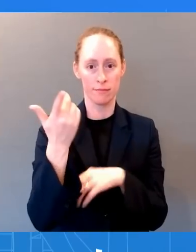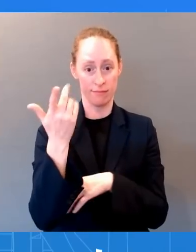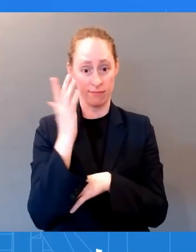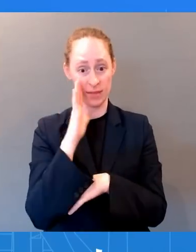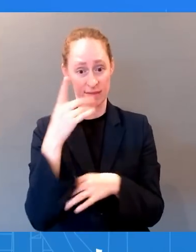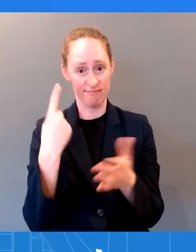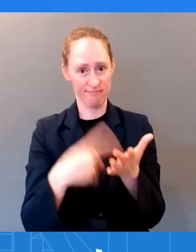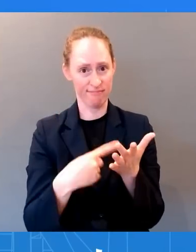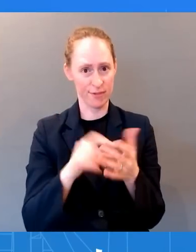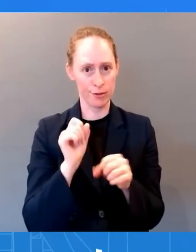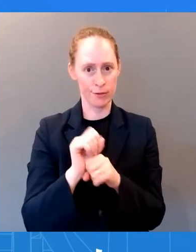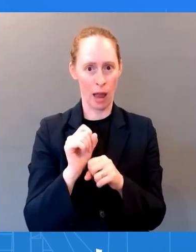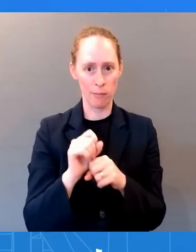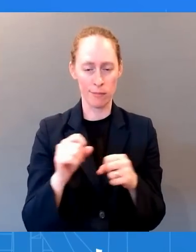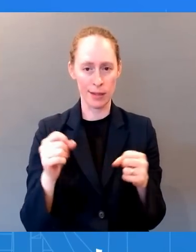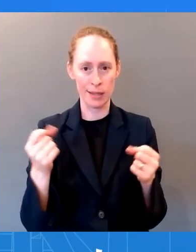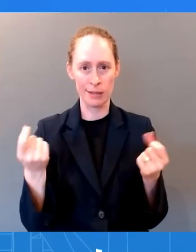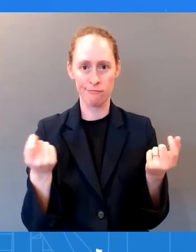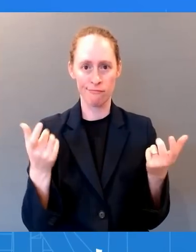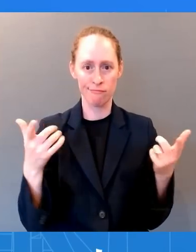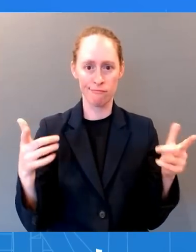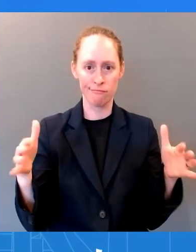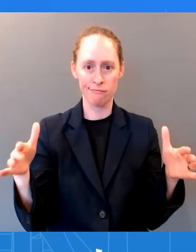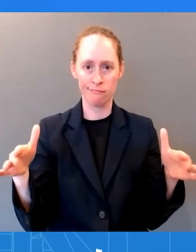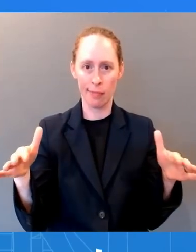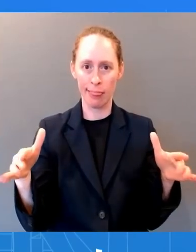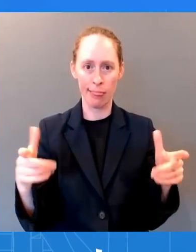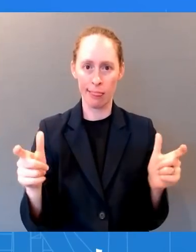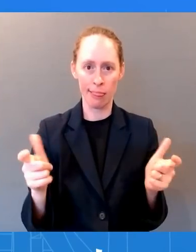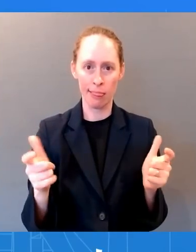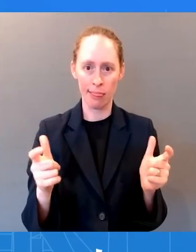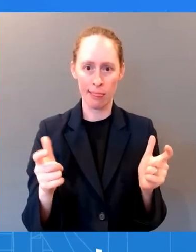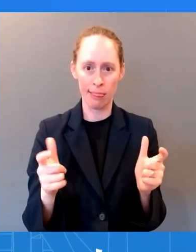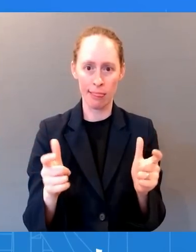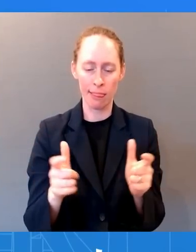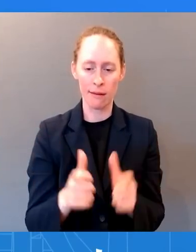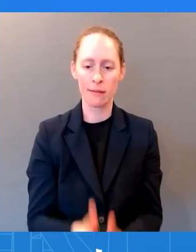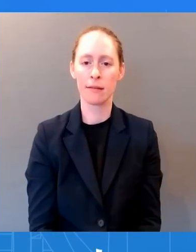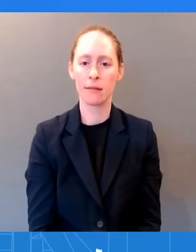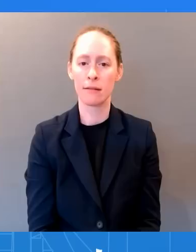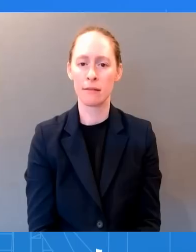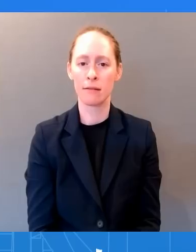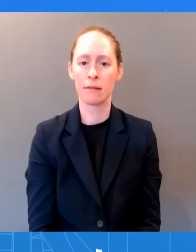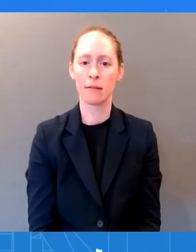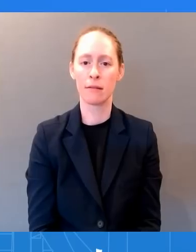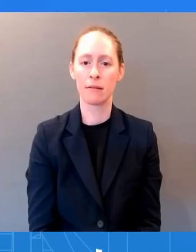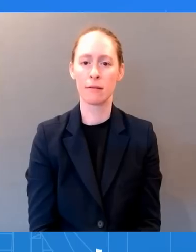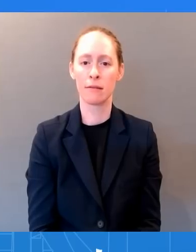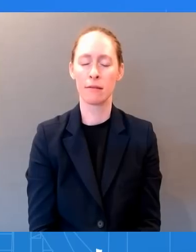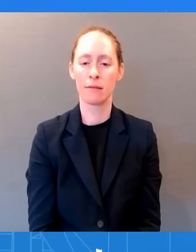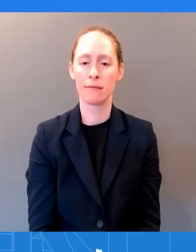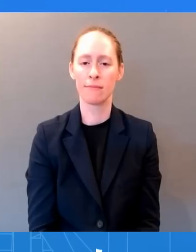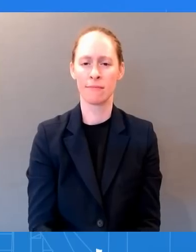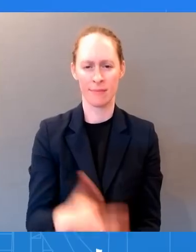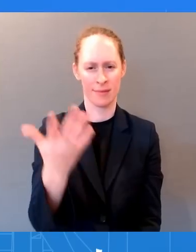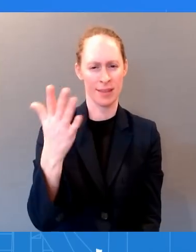of what we're going to see in a couple of days. We have talked about how we're coming off